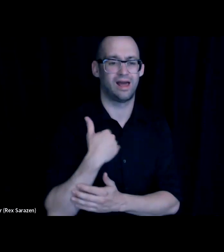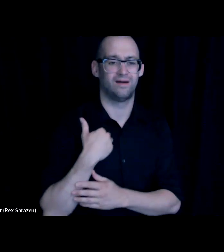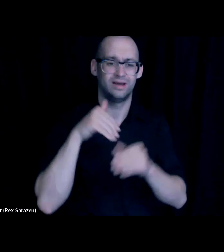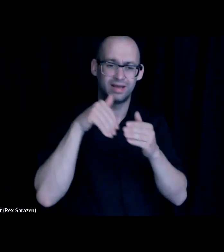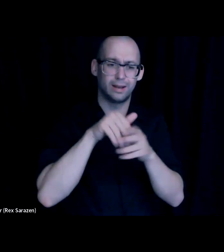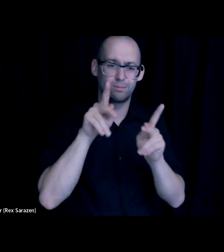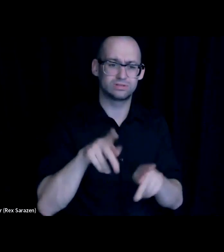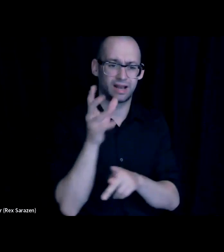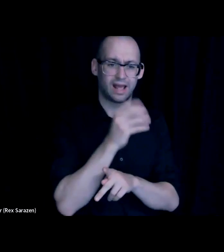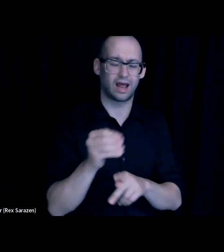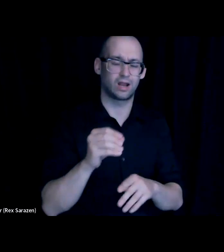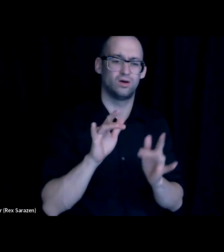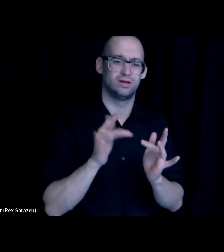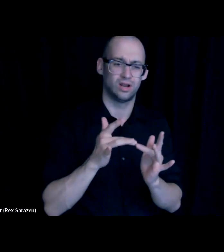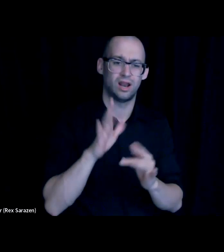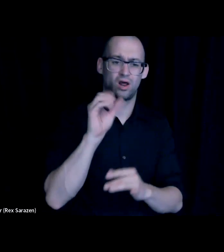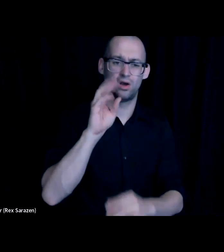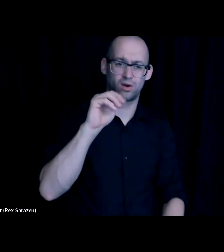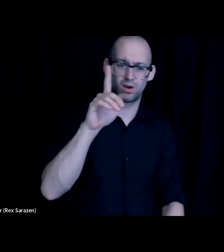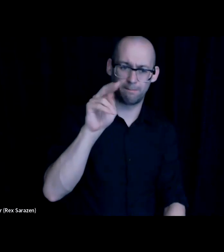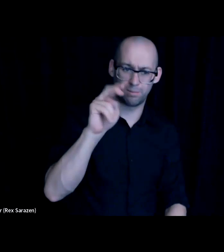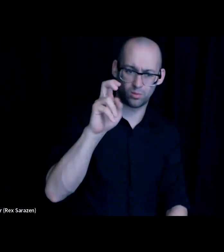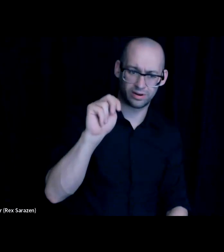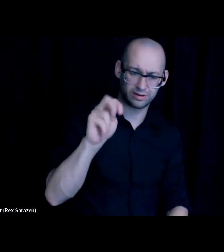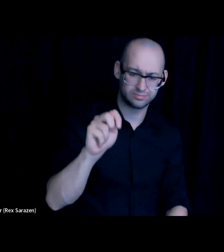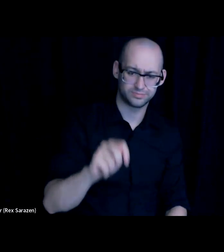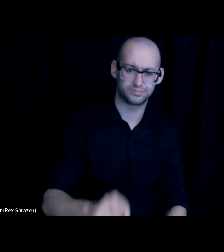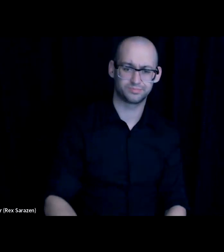component and one, you know, working on our skills to ensure that all of our teachers